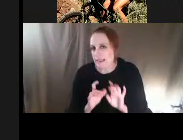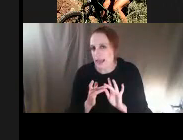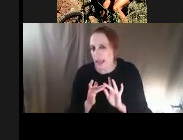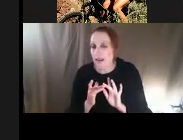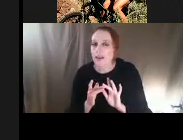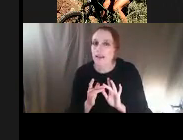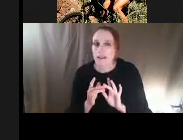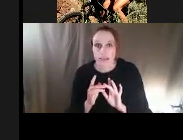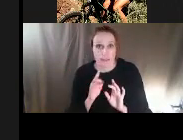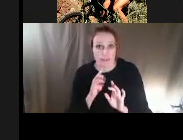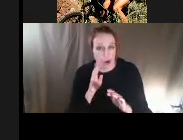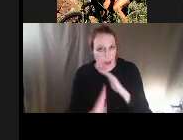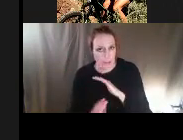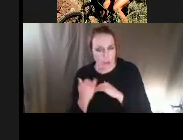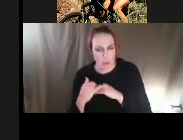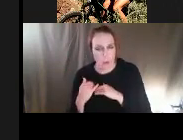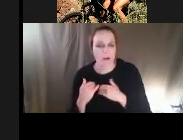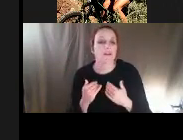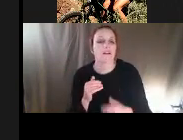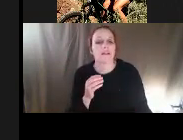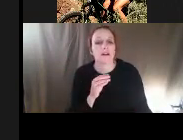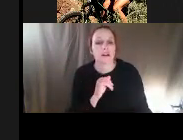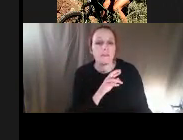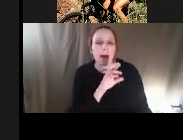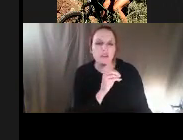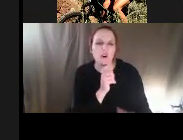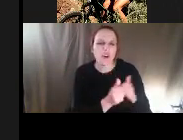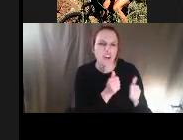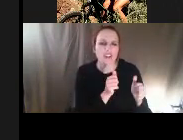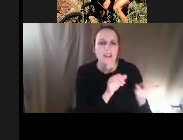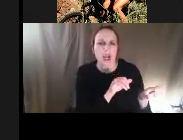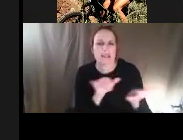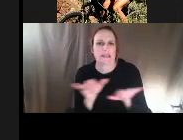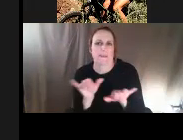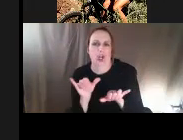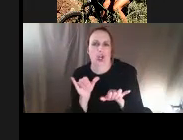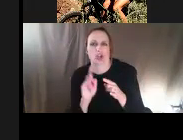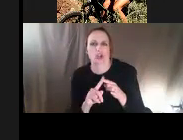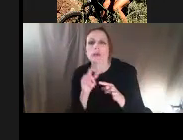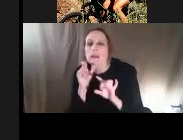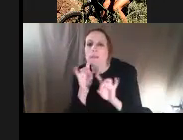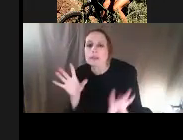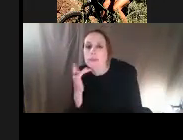really closely tied to the implicit bias or these are the attitudes, stereotypes, and assumptions that we have that we're really not